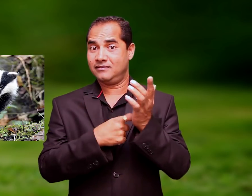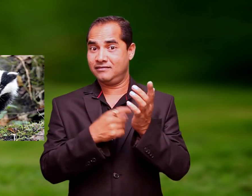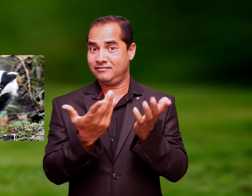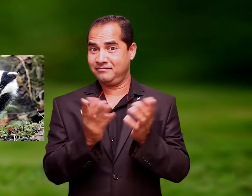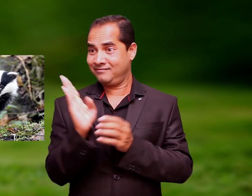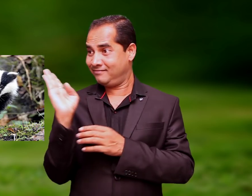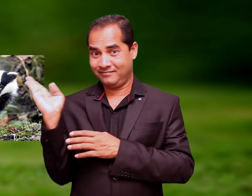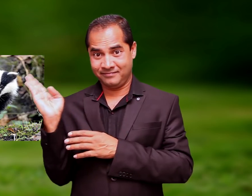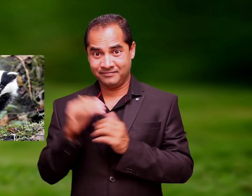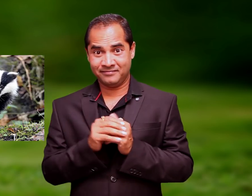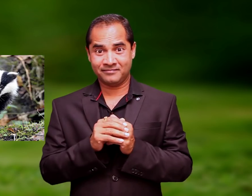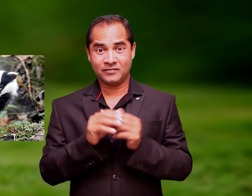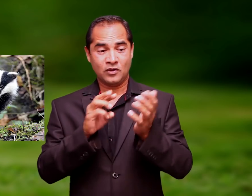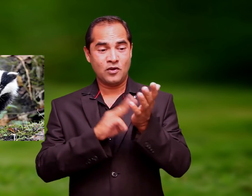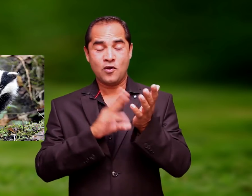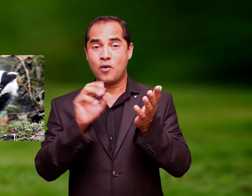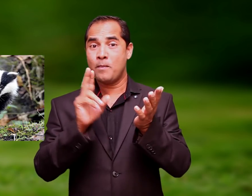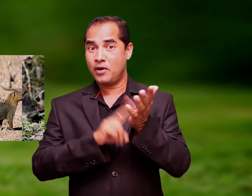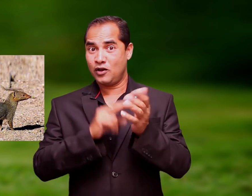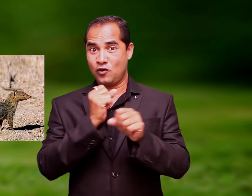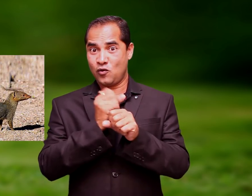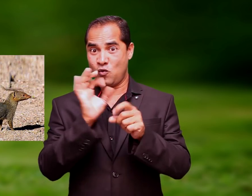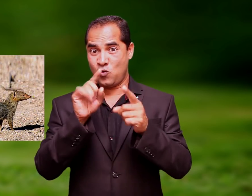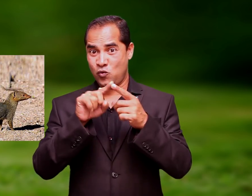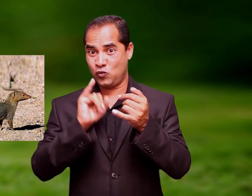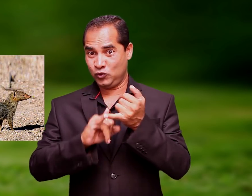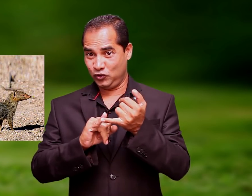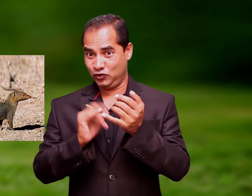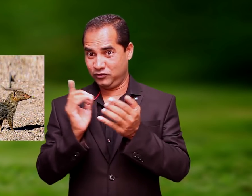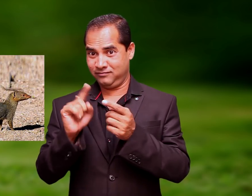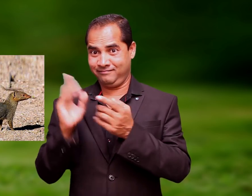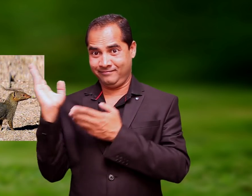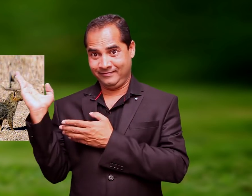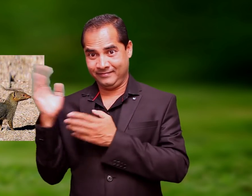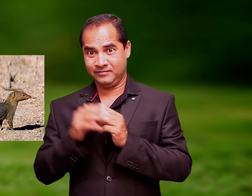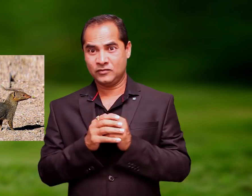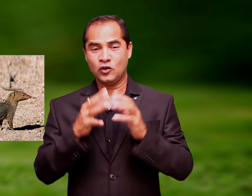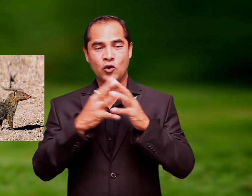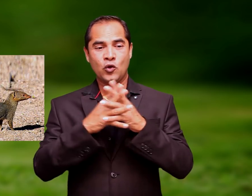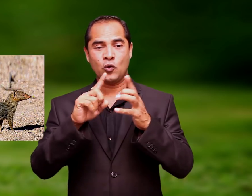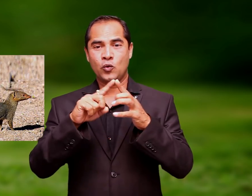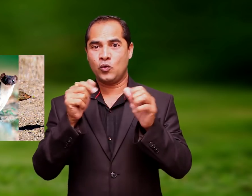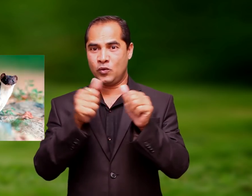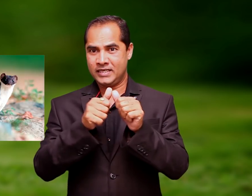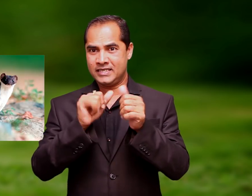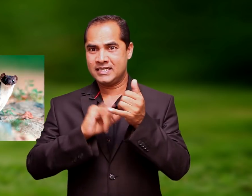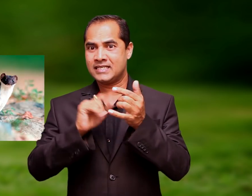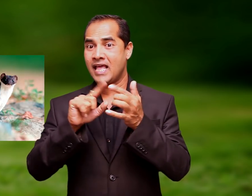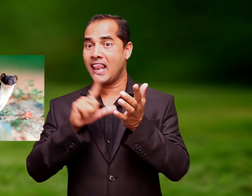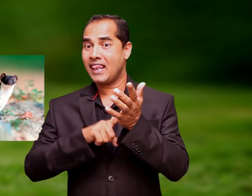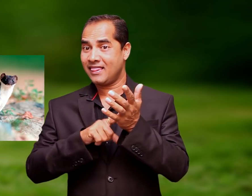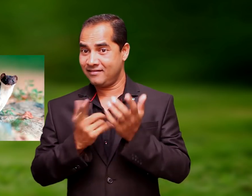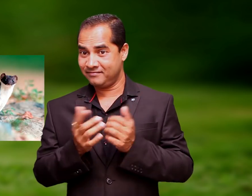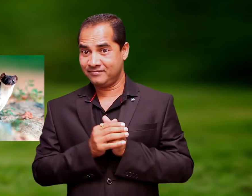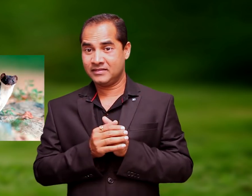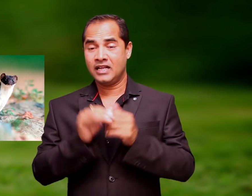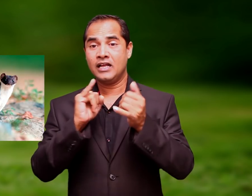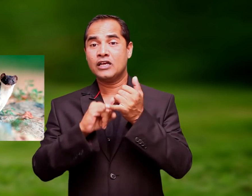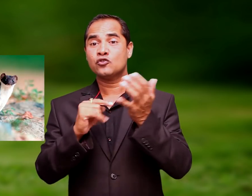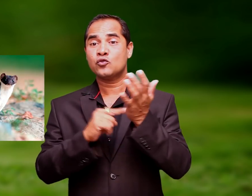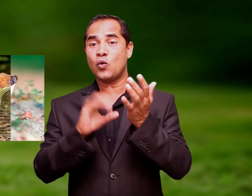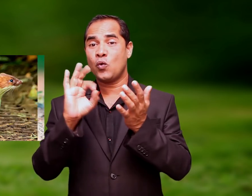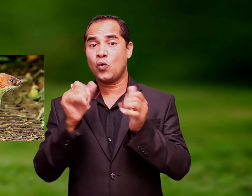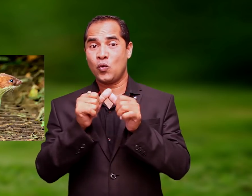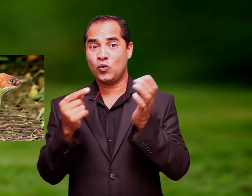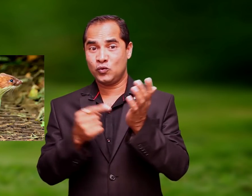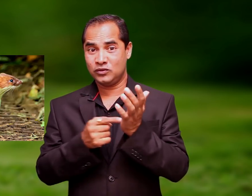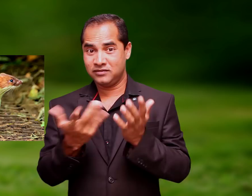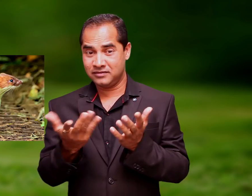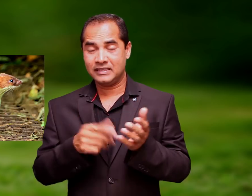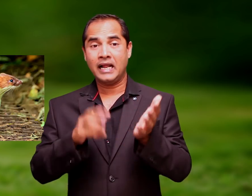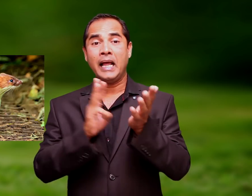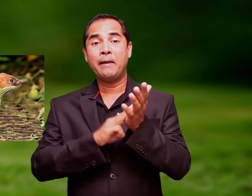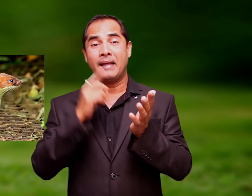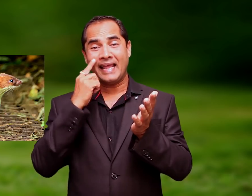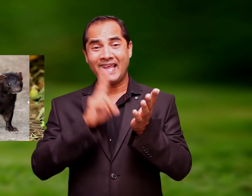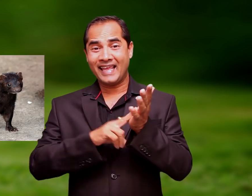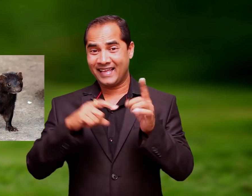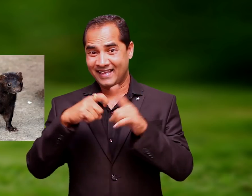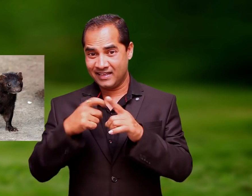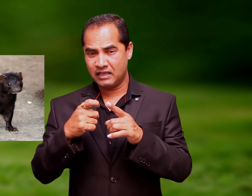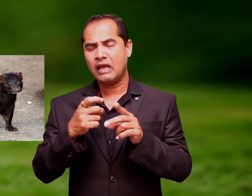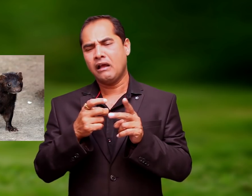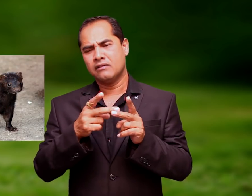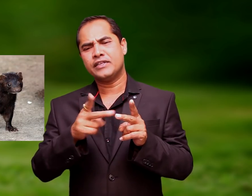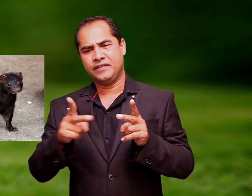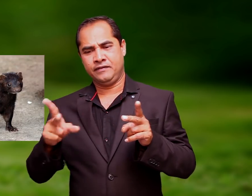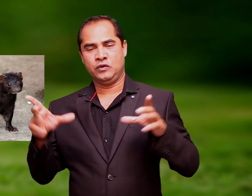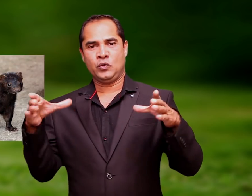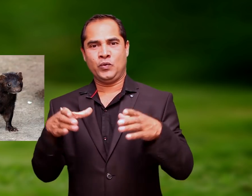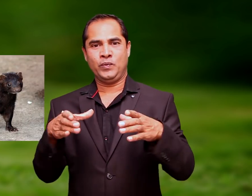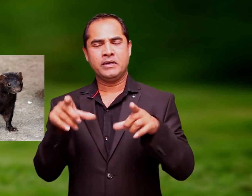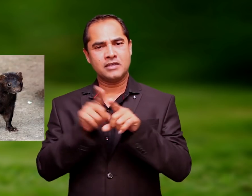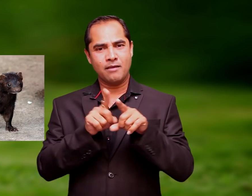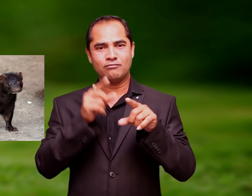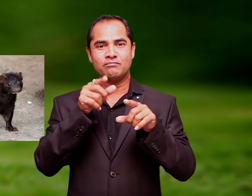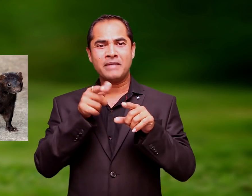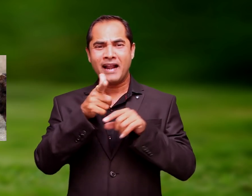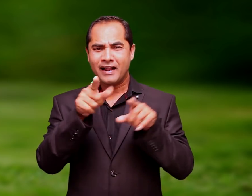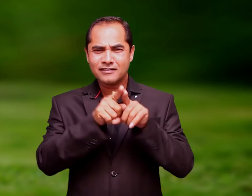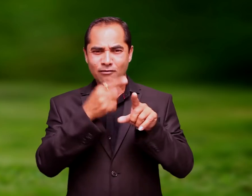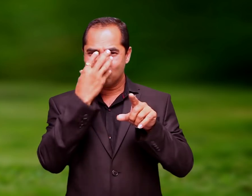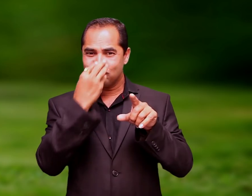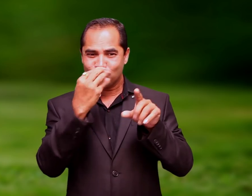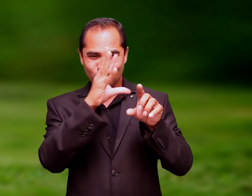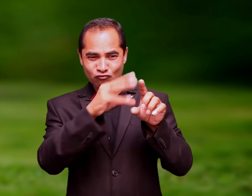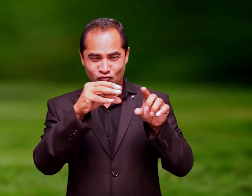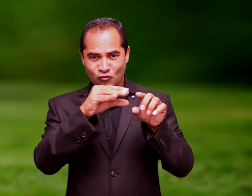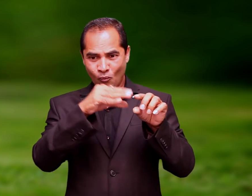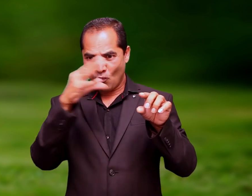badger, mongoose, weasel, stoat, mink and others. All these animals had distinct